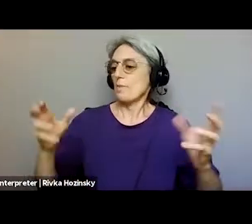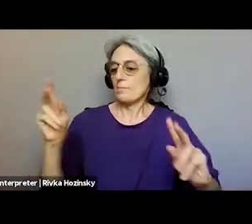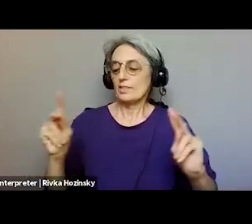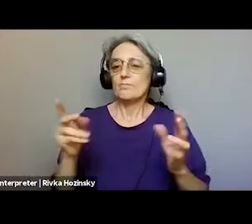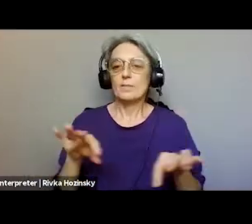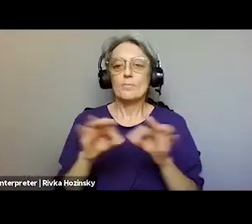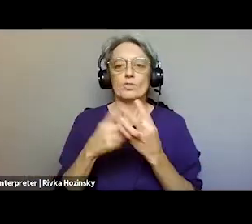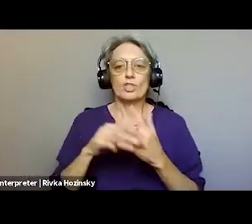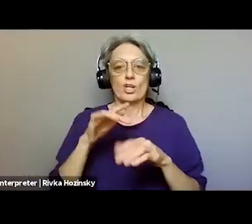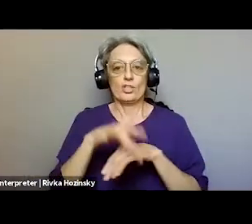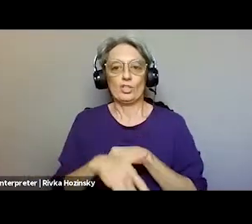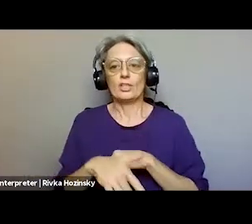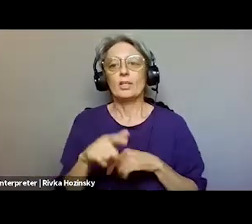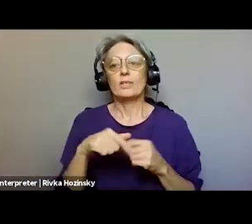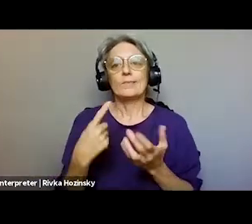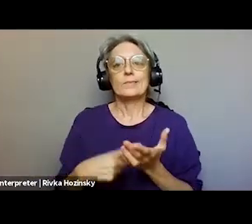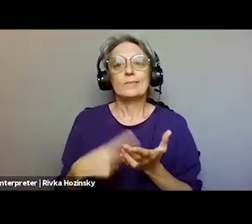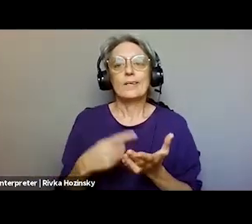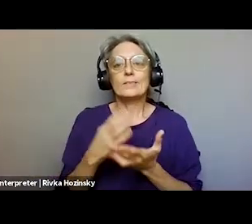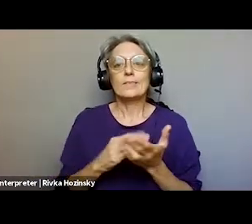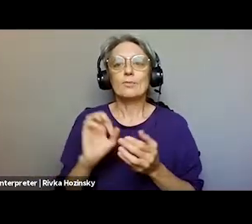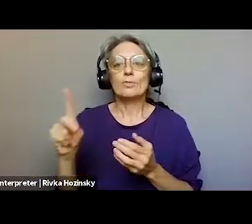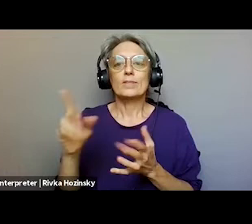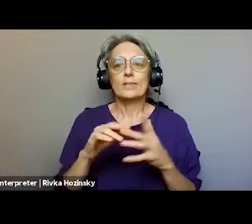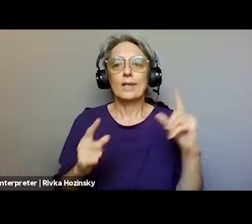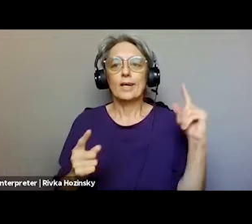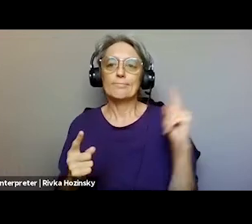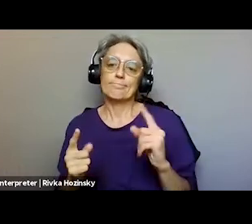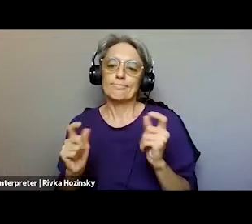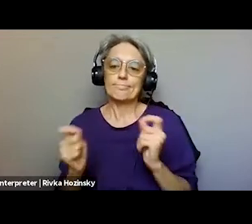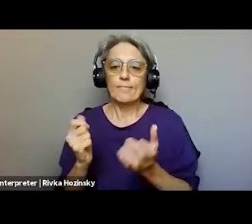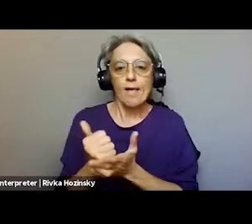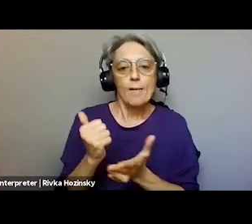modifiable risk factors like hypertension, smoking, and diabetes and these factors